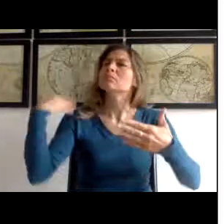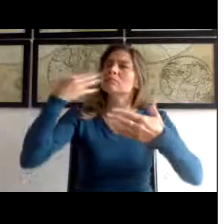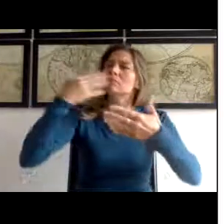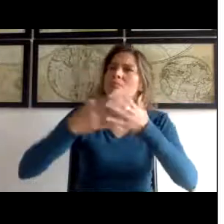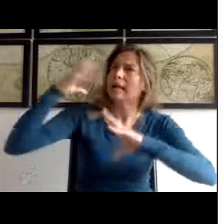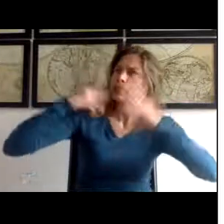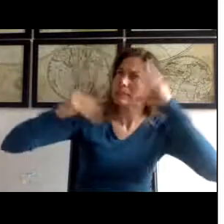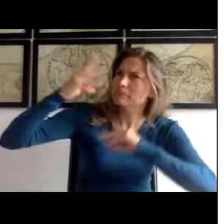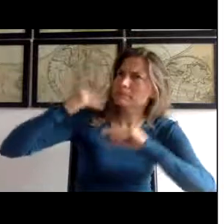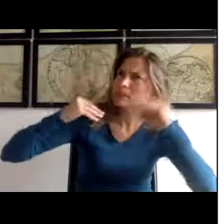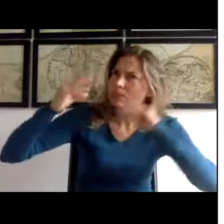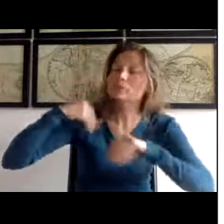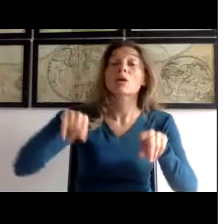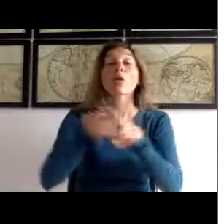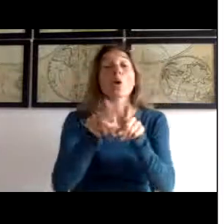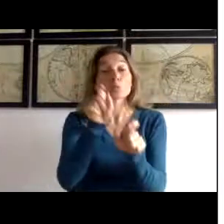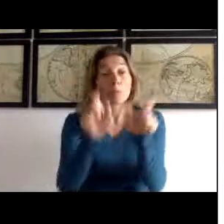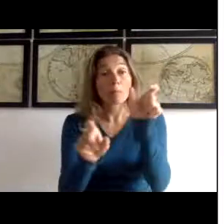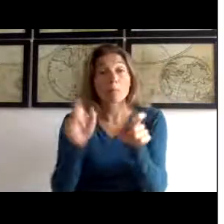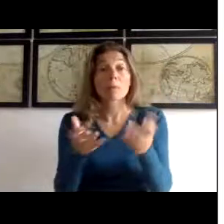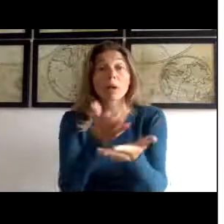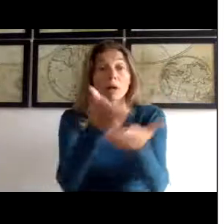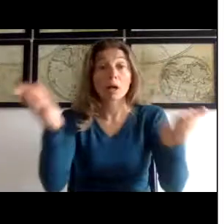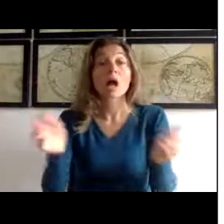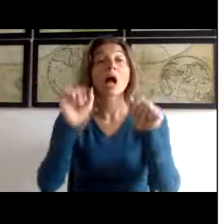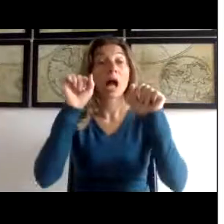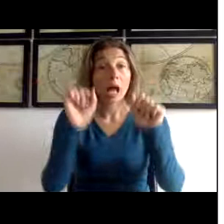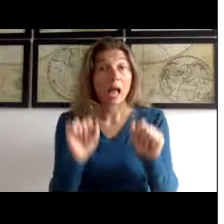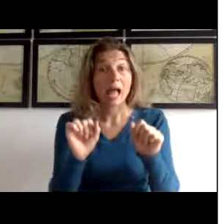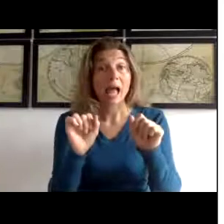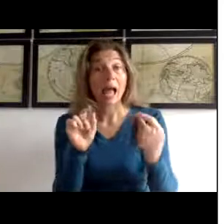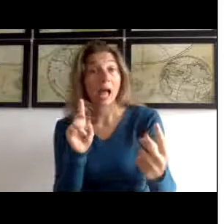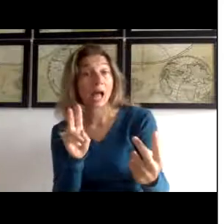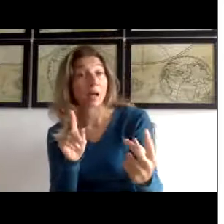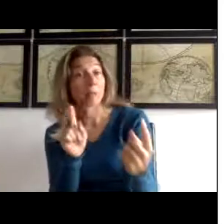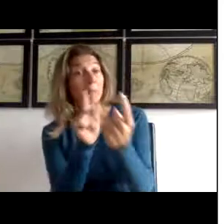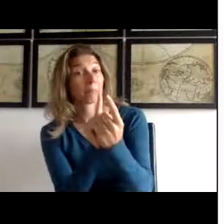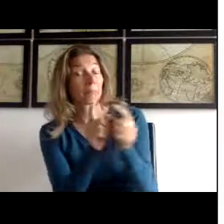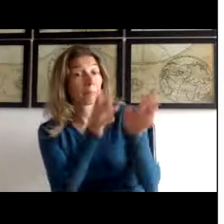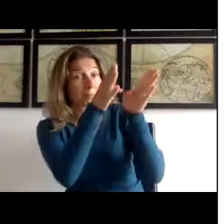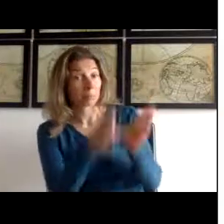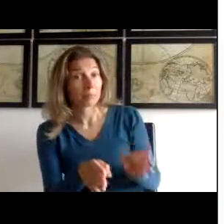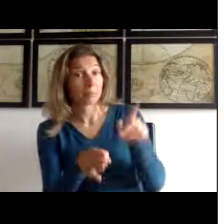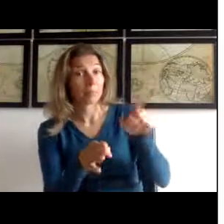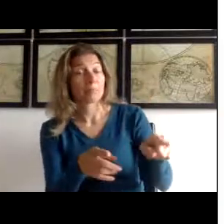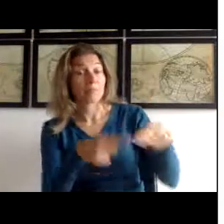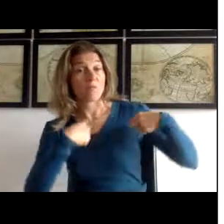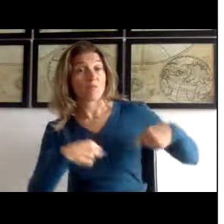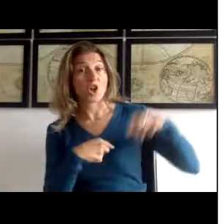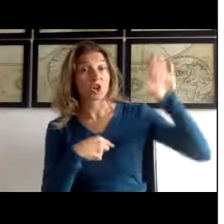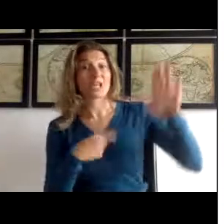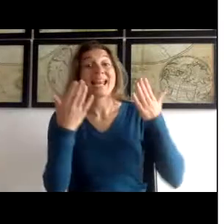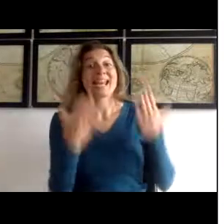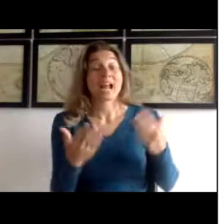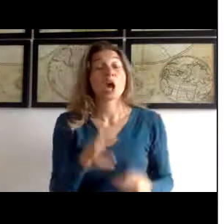And the participants will meet a volunteer virtually who is currently in service at one of the UN Volunteers Duty stations